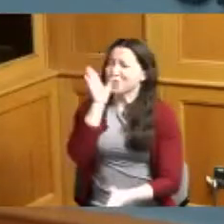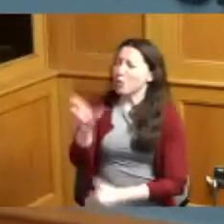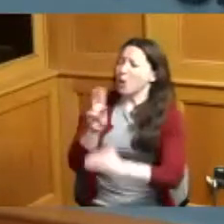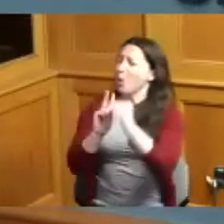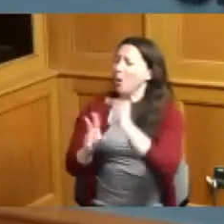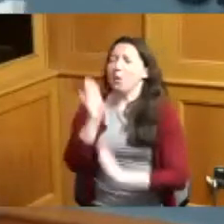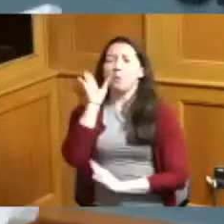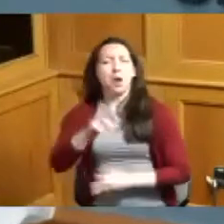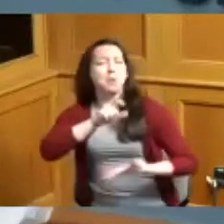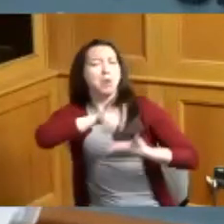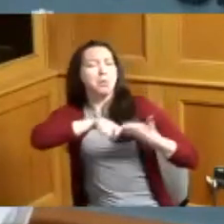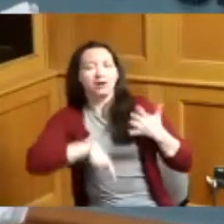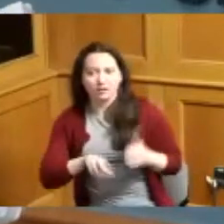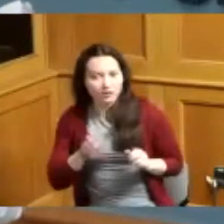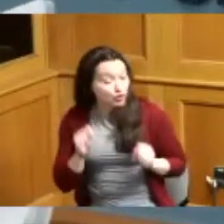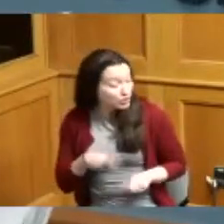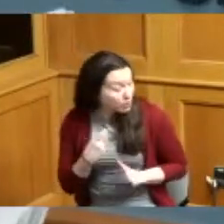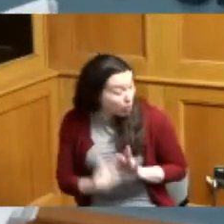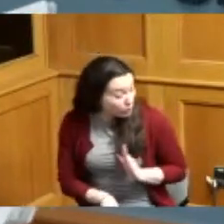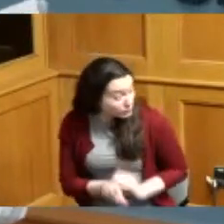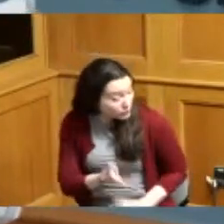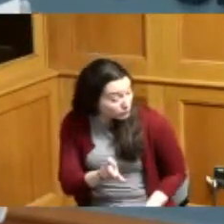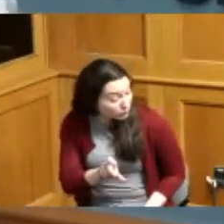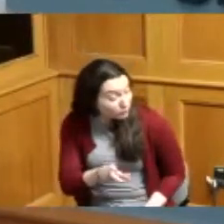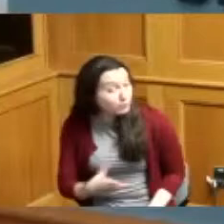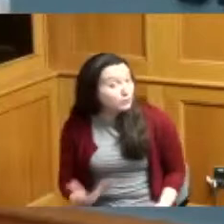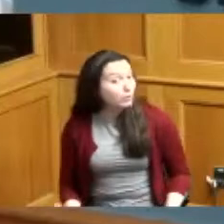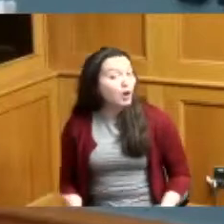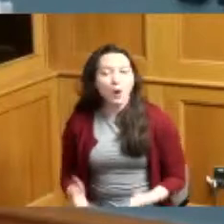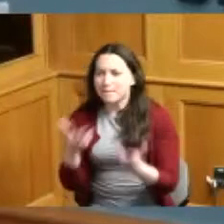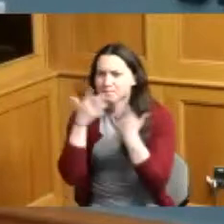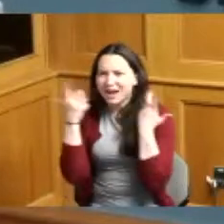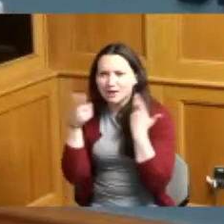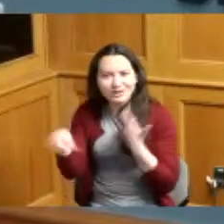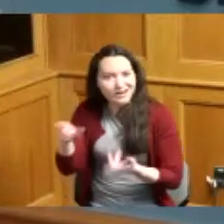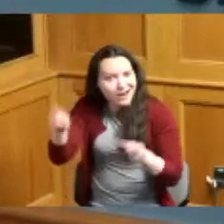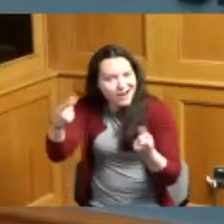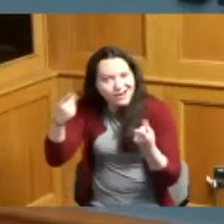but couldn't it be some cost or something because the Bengals have to agree this we're talking about